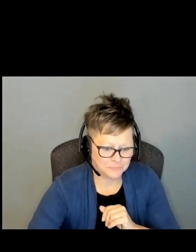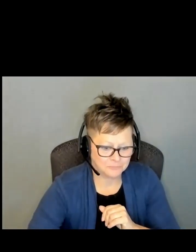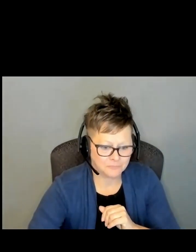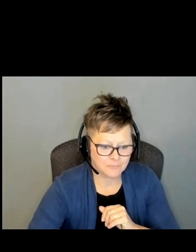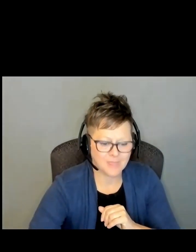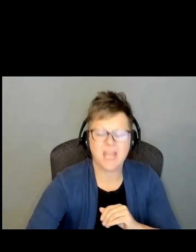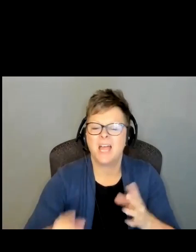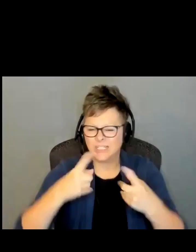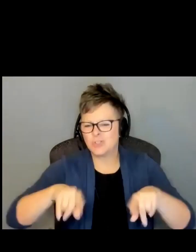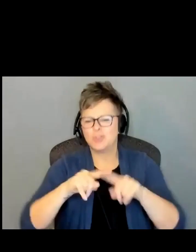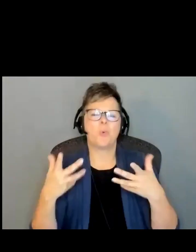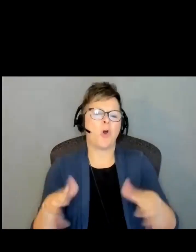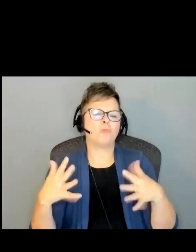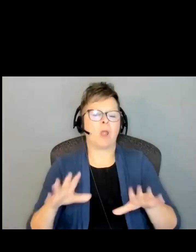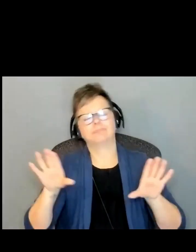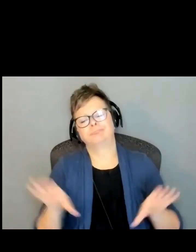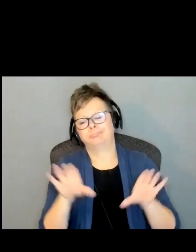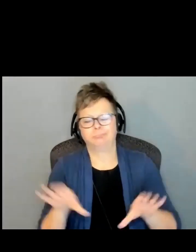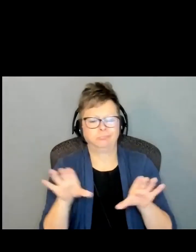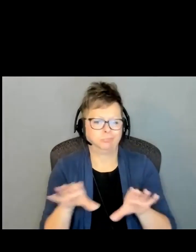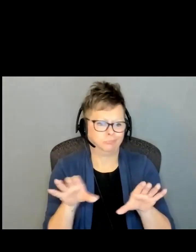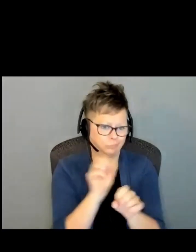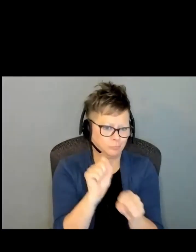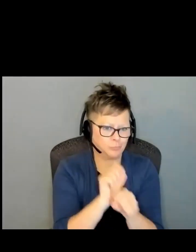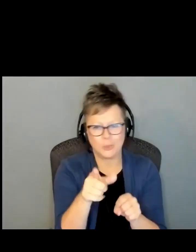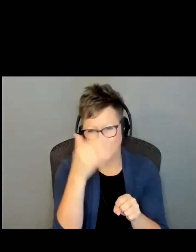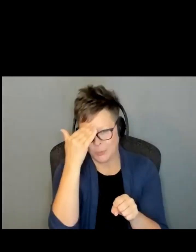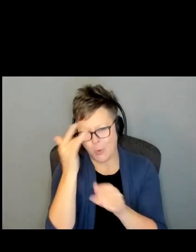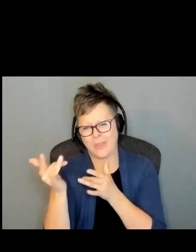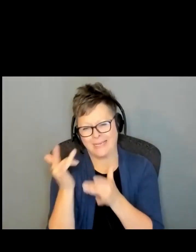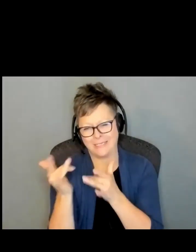You know the key issues are plaguing community today.